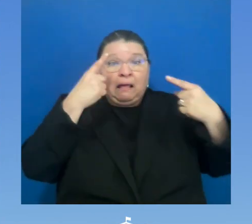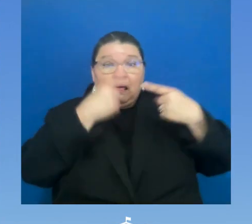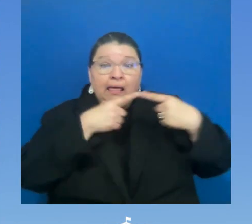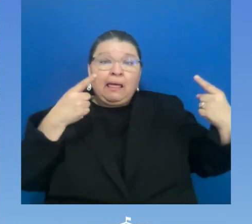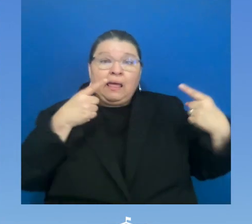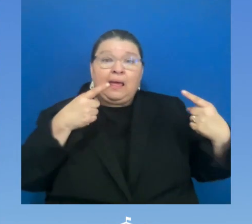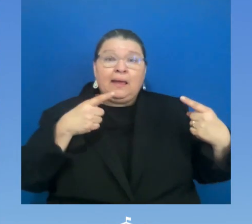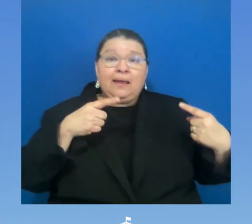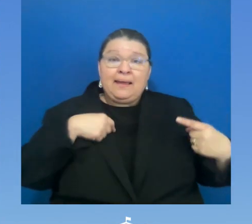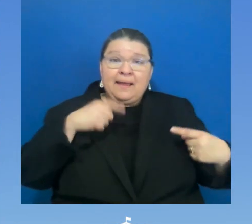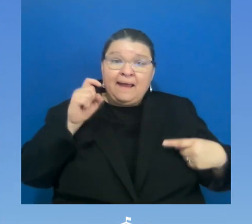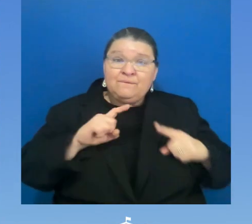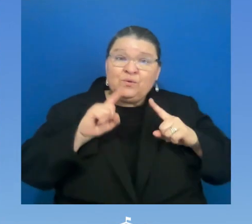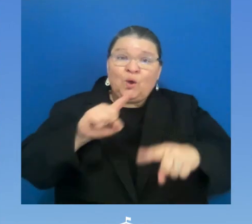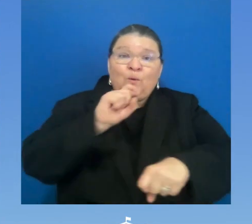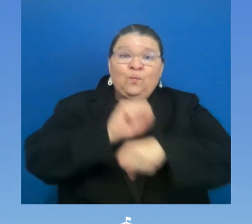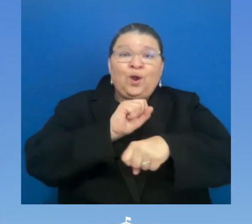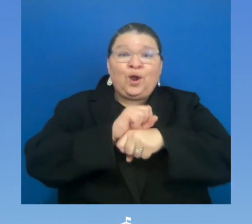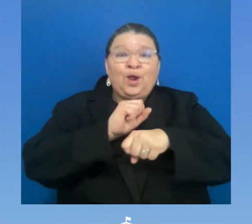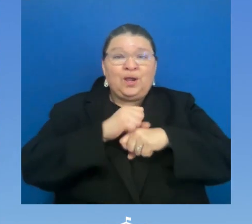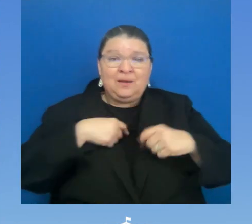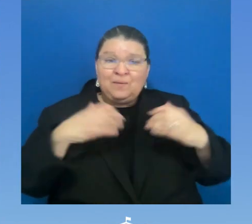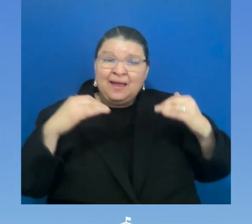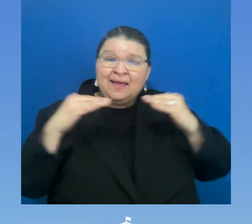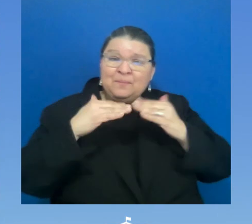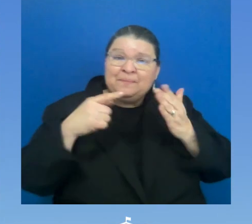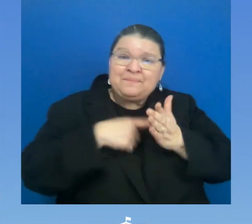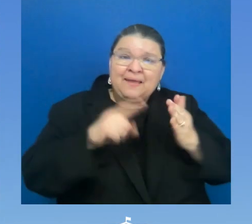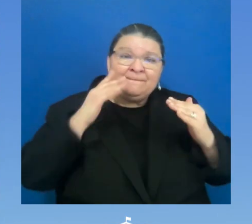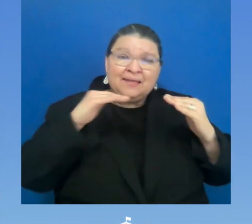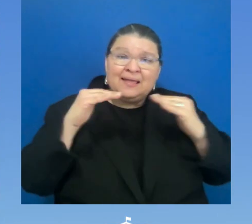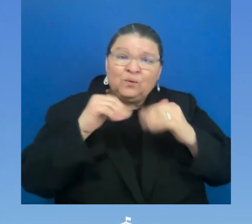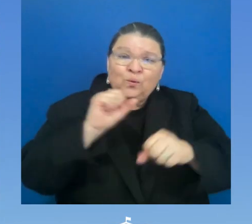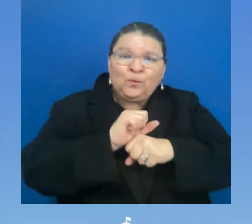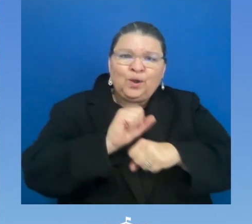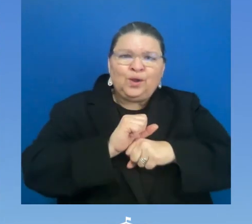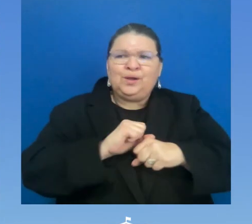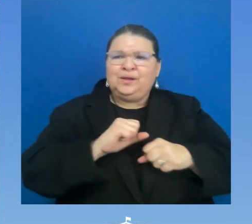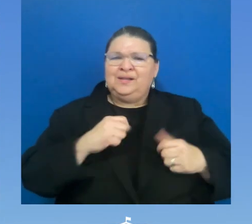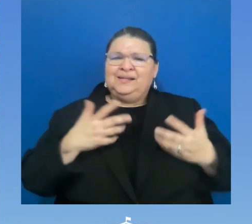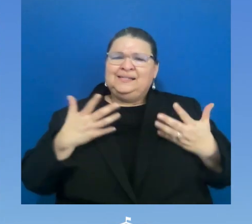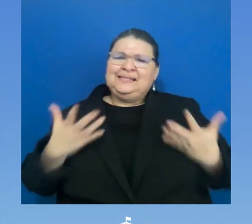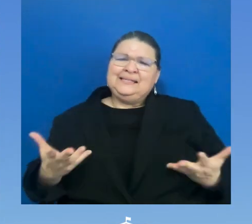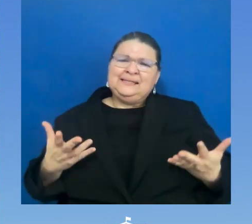Ms. Scurry: Right. Right. The Vice President: The Vice President: And what that requires of that woman beyond doing a good job,